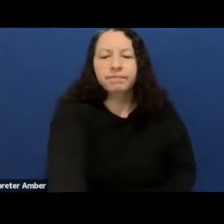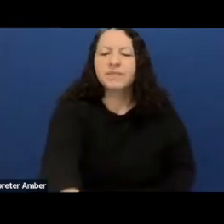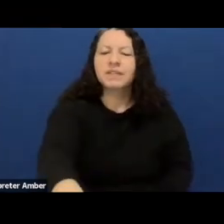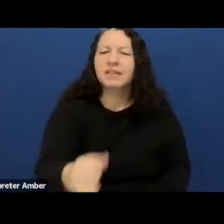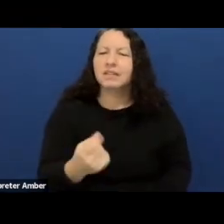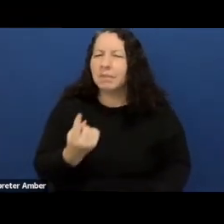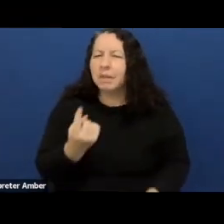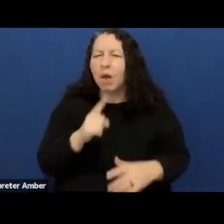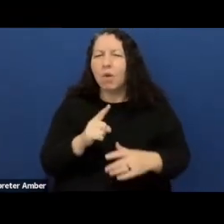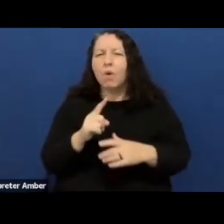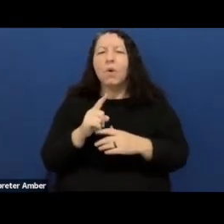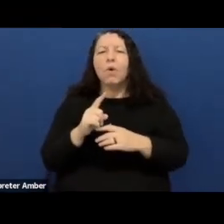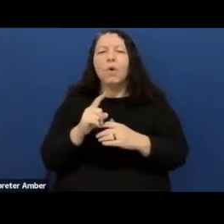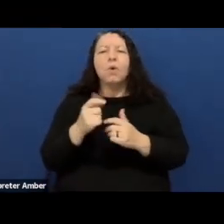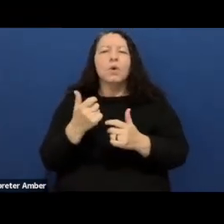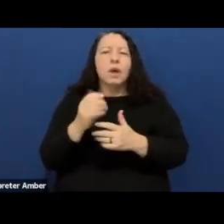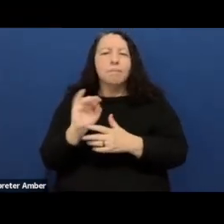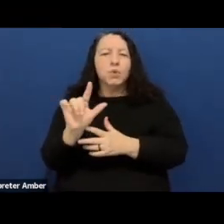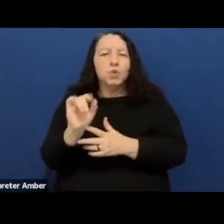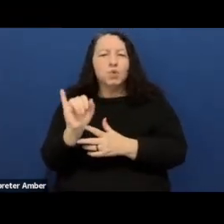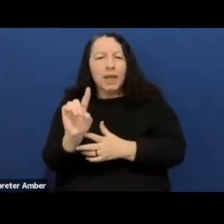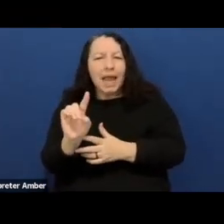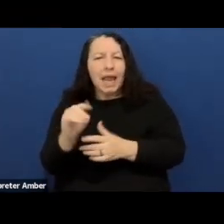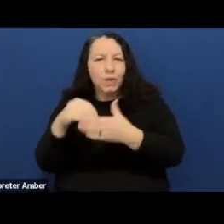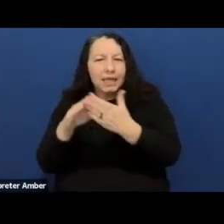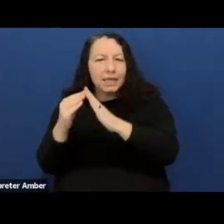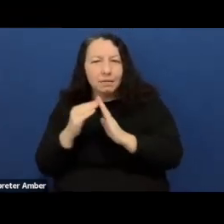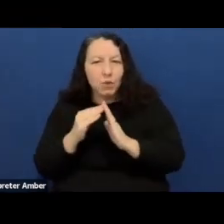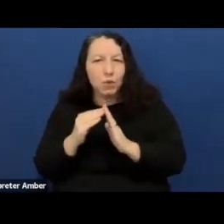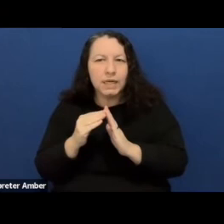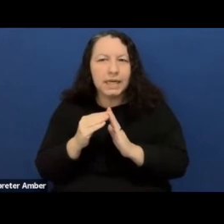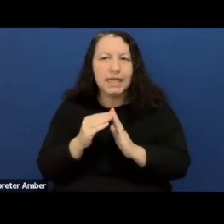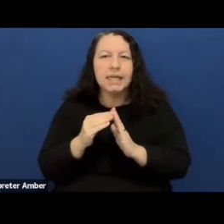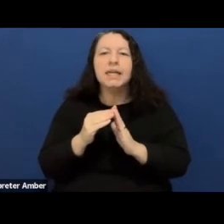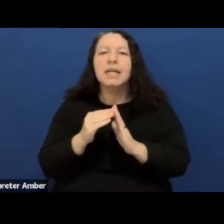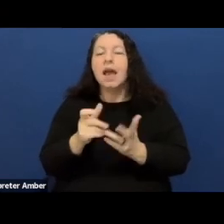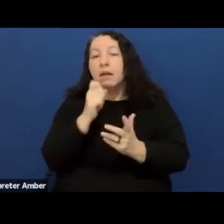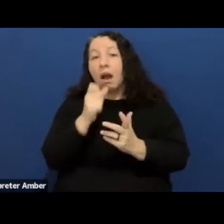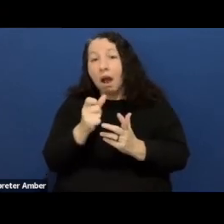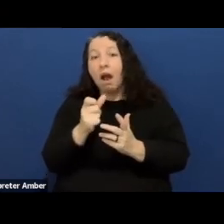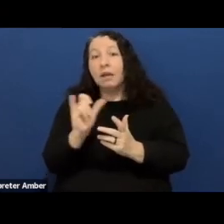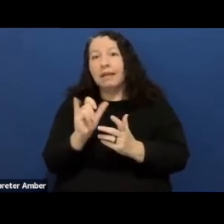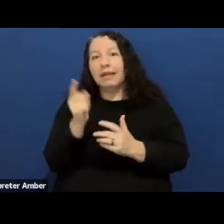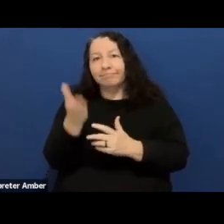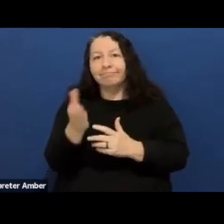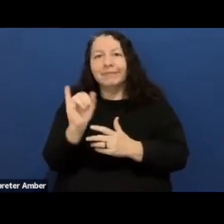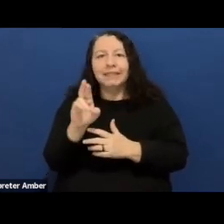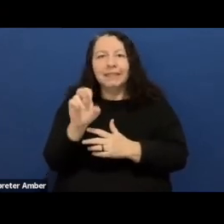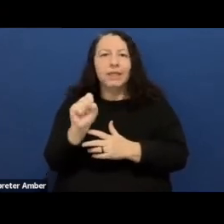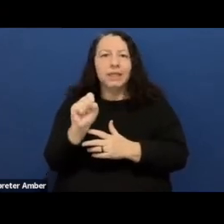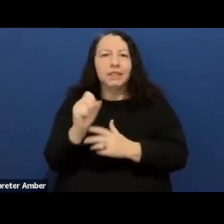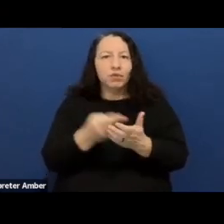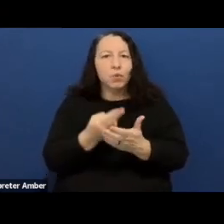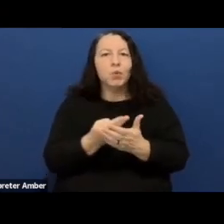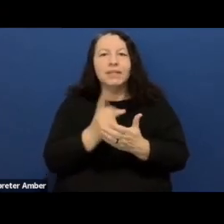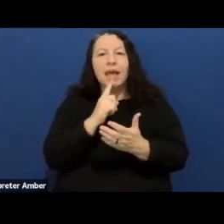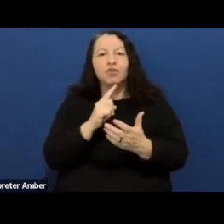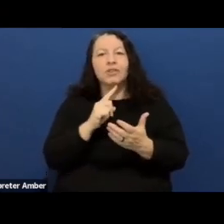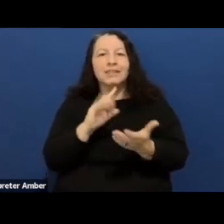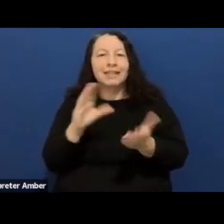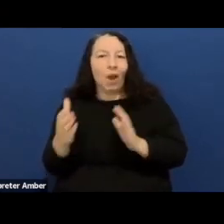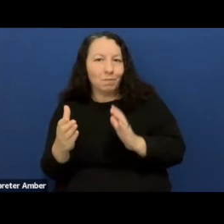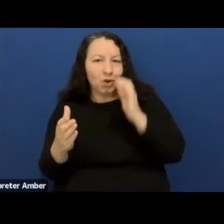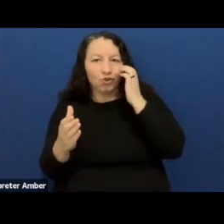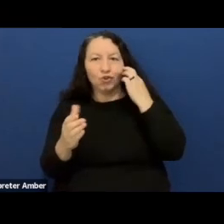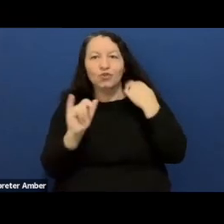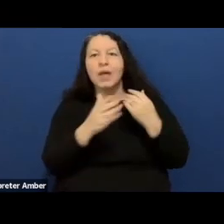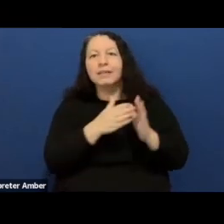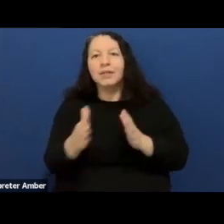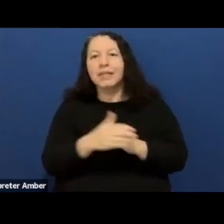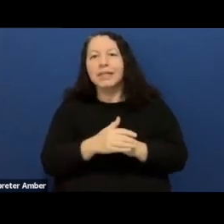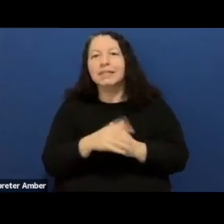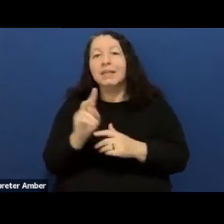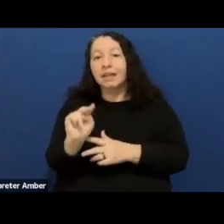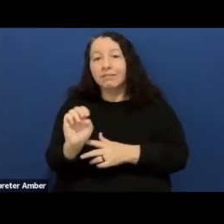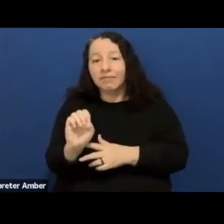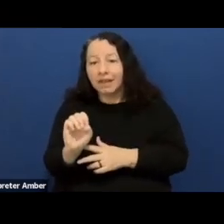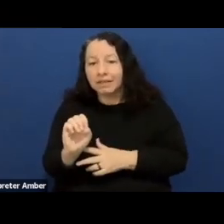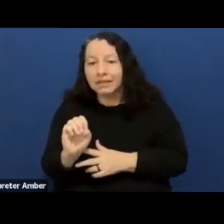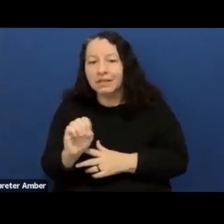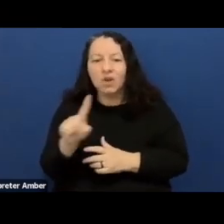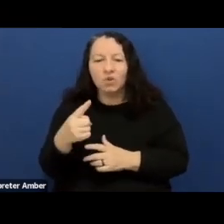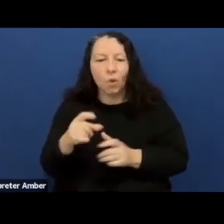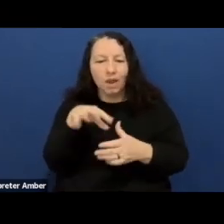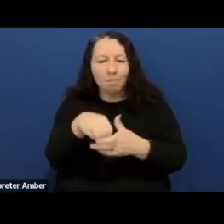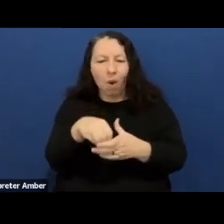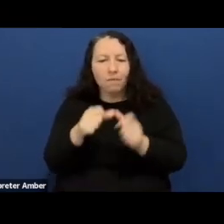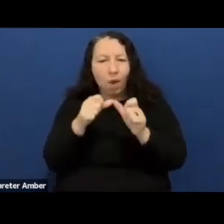aid and community. Vaccines and boosters are vital. They are only part of the